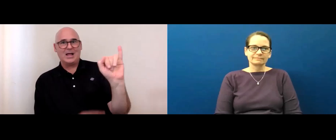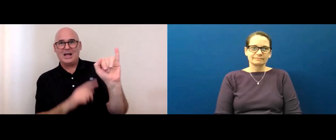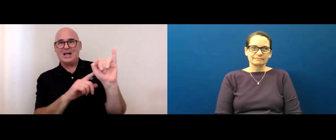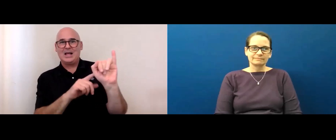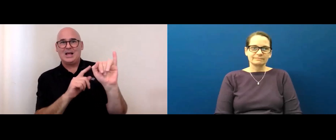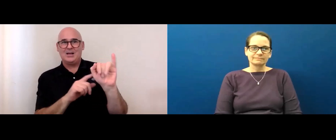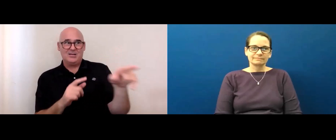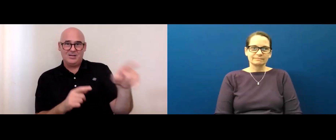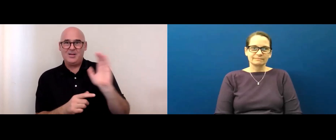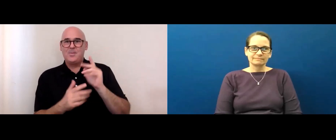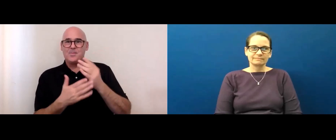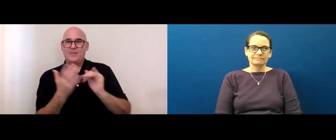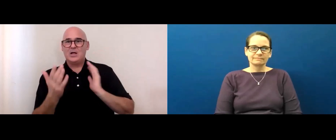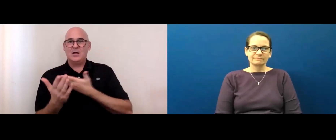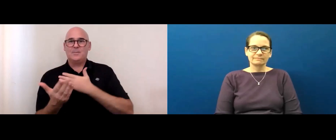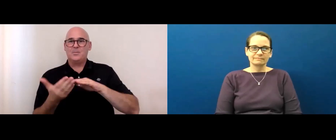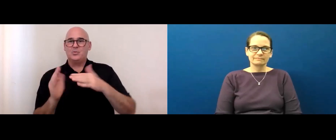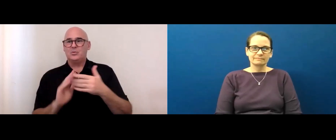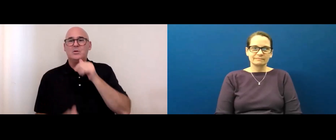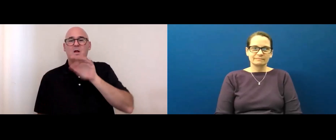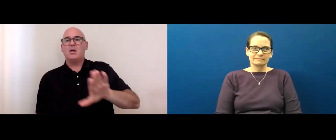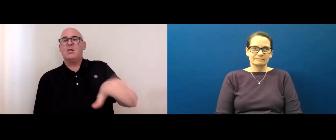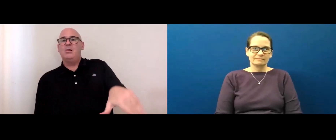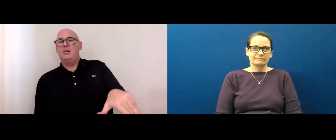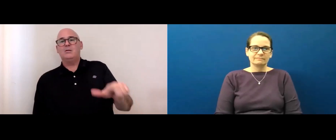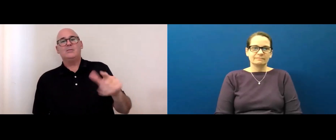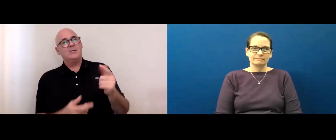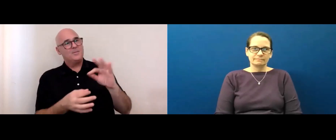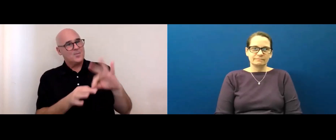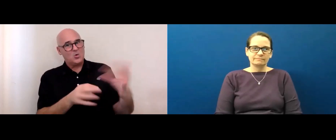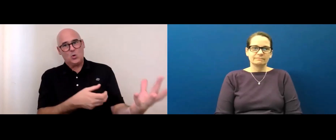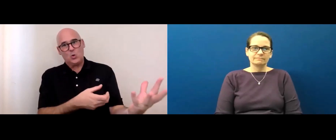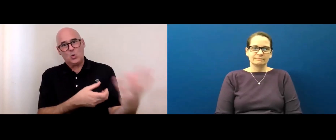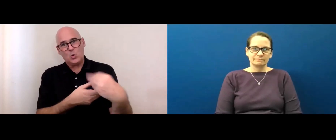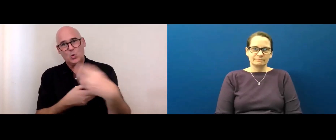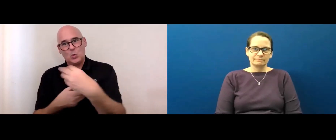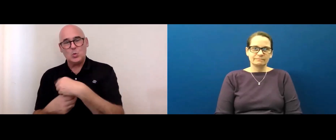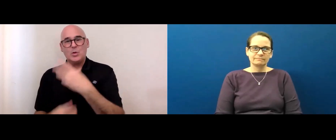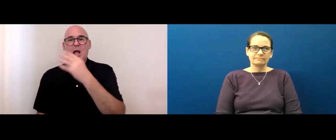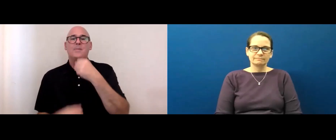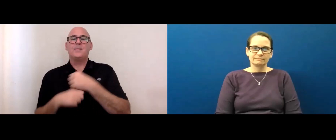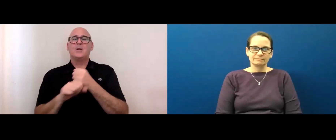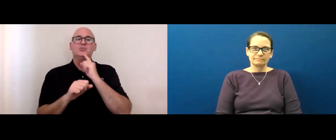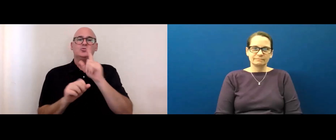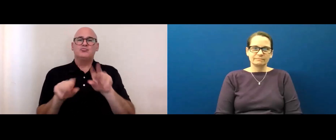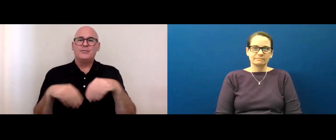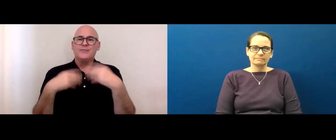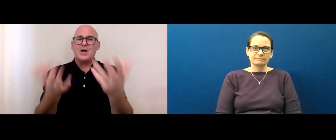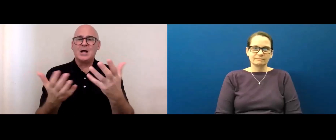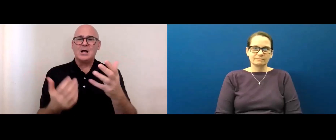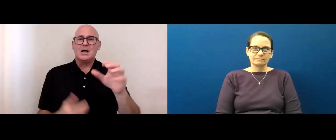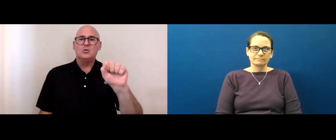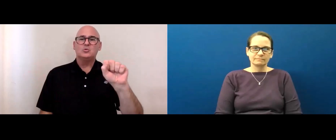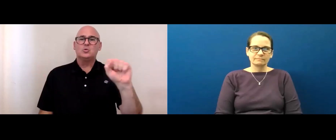state of Rhode Island and our community cannot be put down we need to be included we need to provide